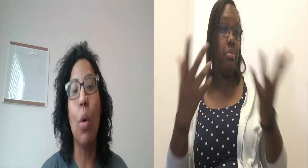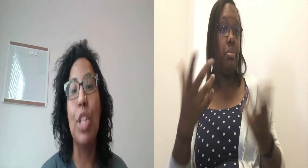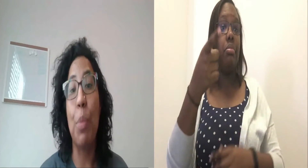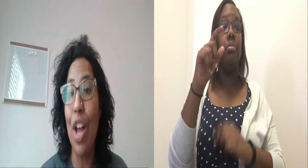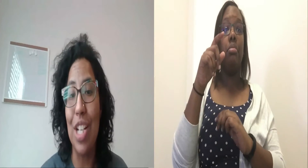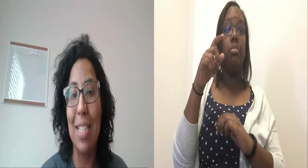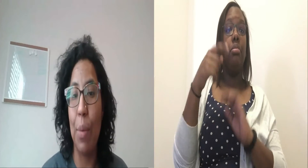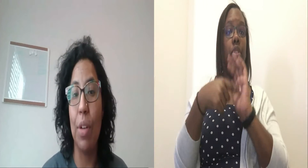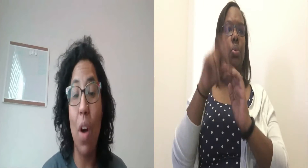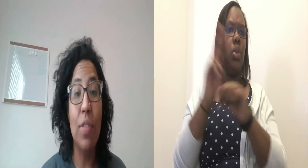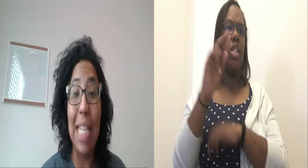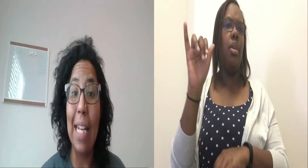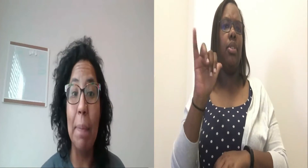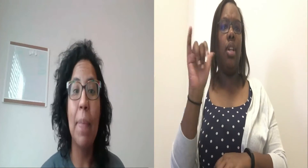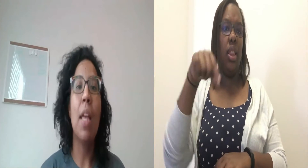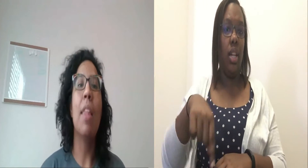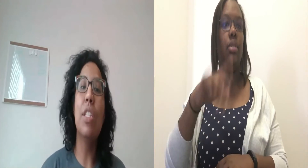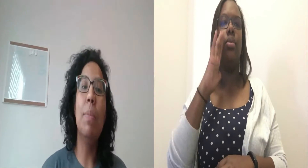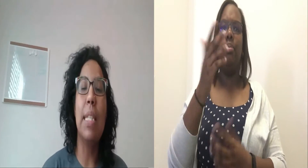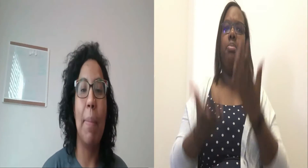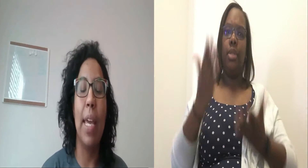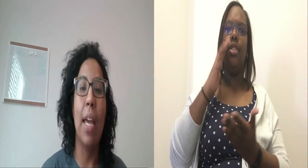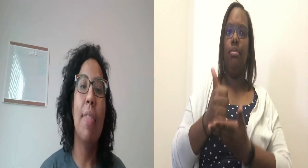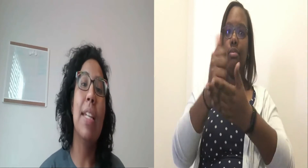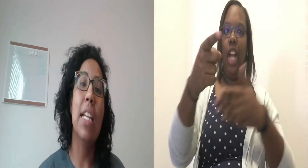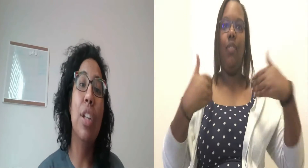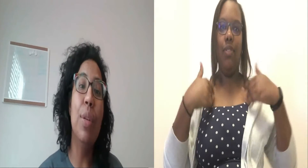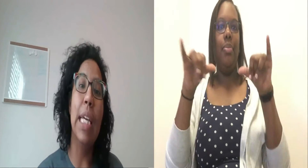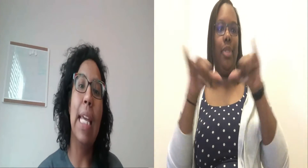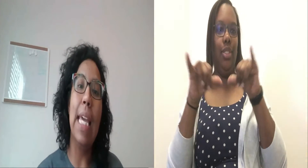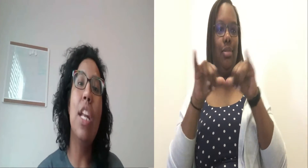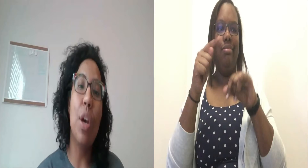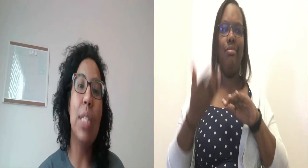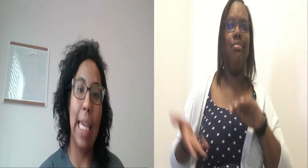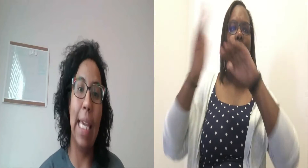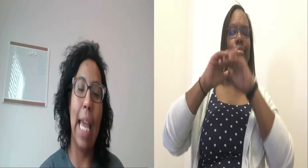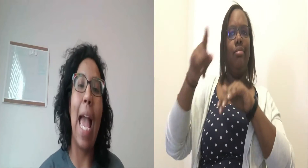which projects they were involved in this could be something that is included in note-taking